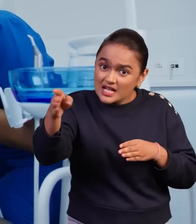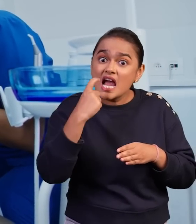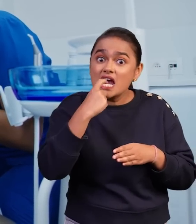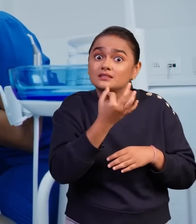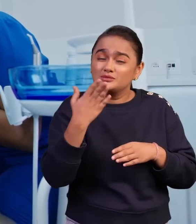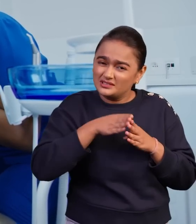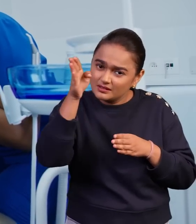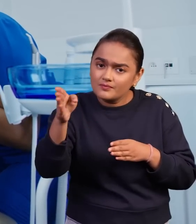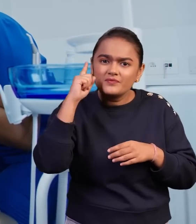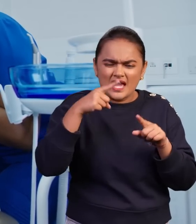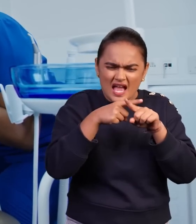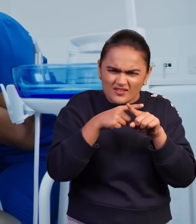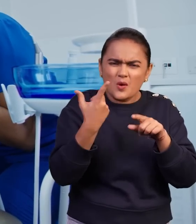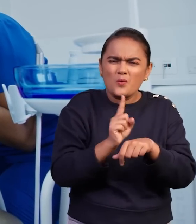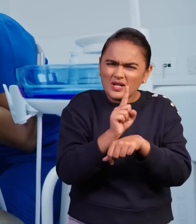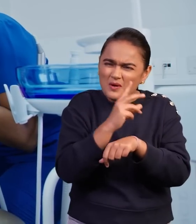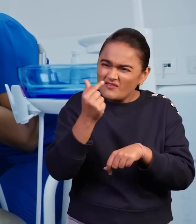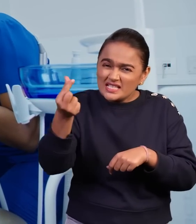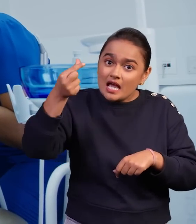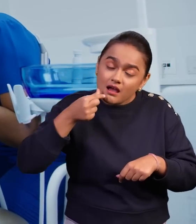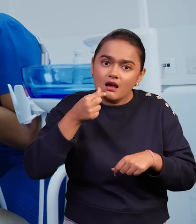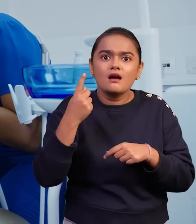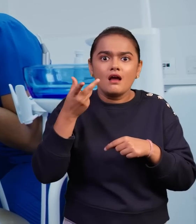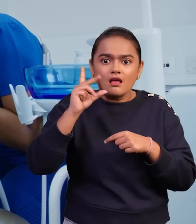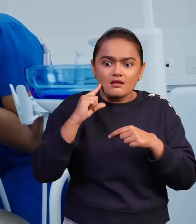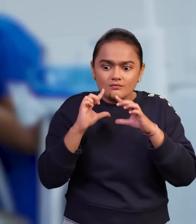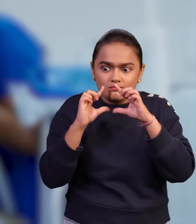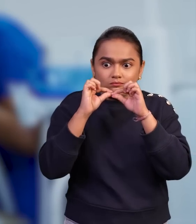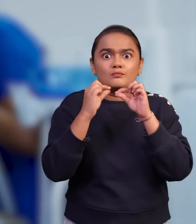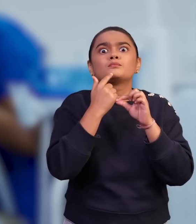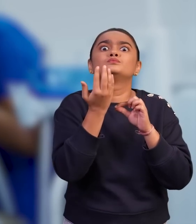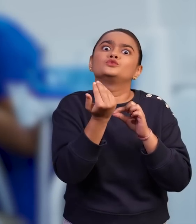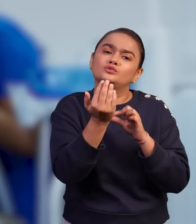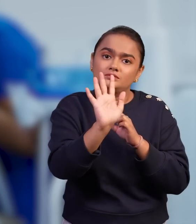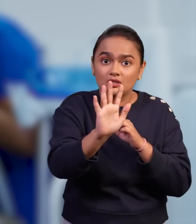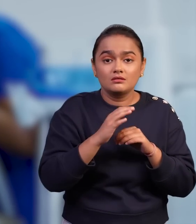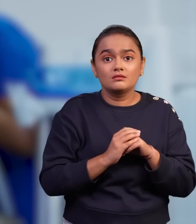If it is fixed within 30 to 60 minutes, there is a chance the tooth can reattach.